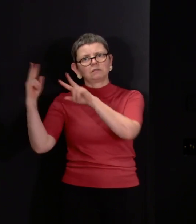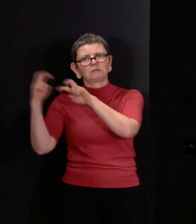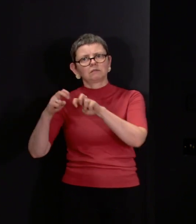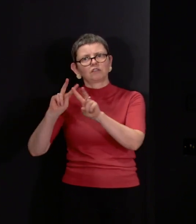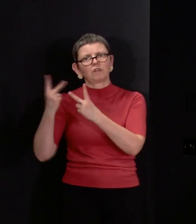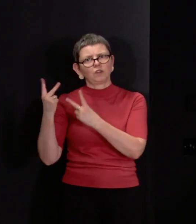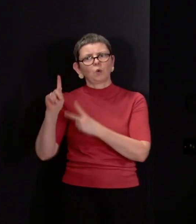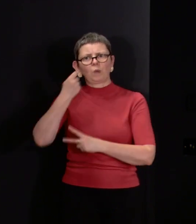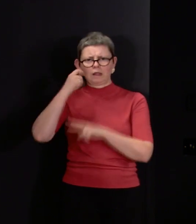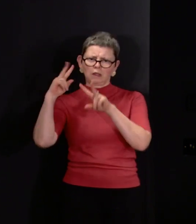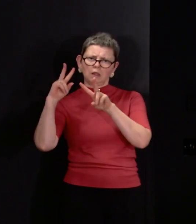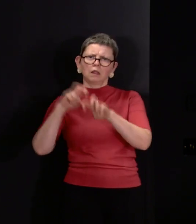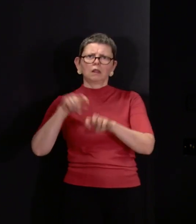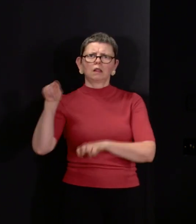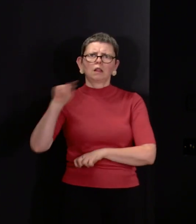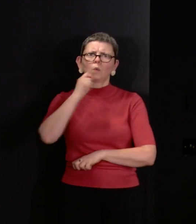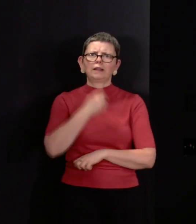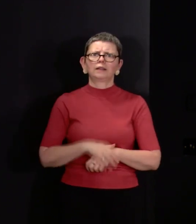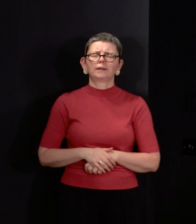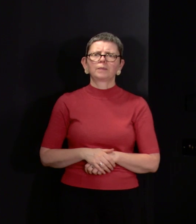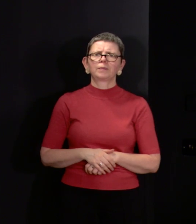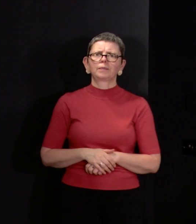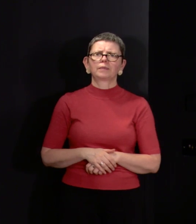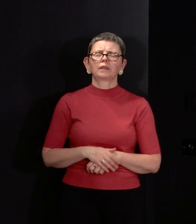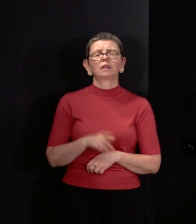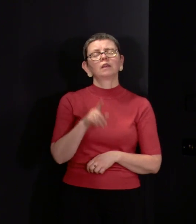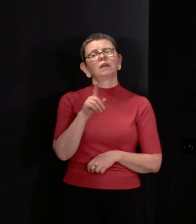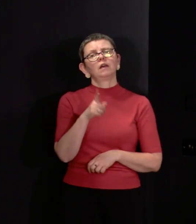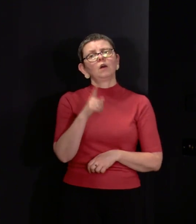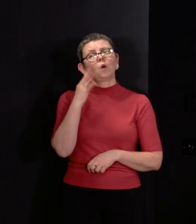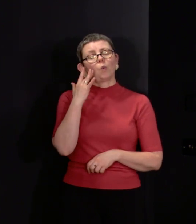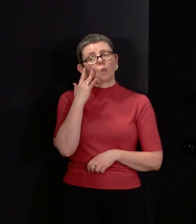had instances of this, is when it has been brought to our attention that, in actual fact,